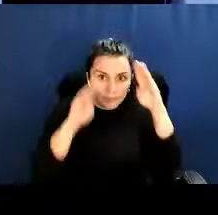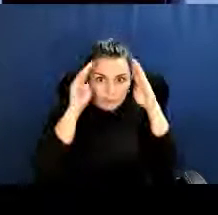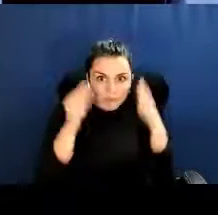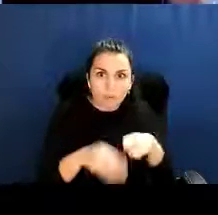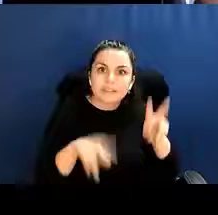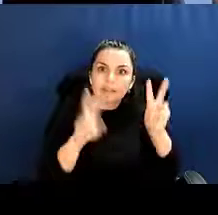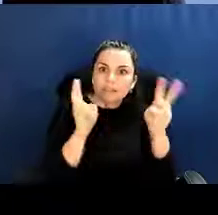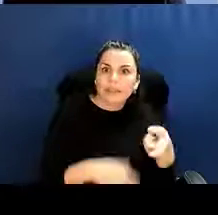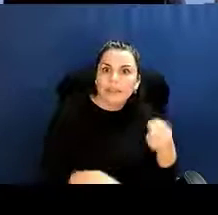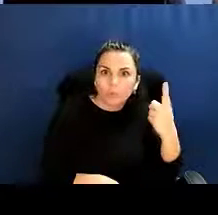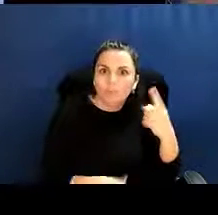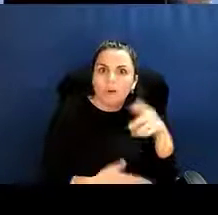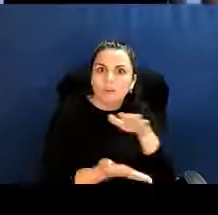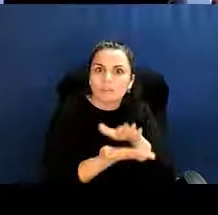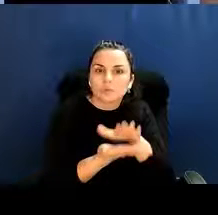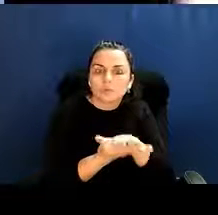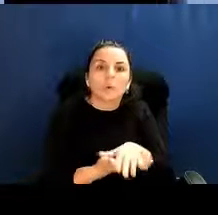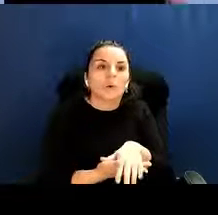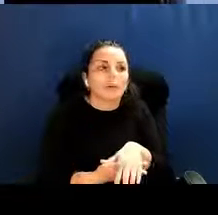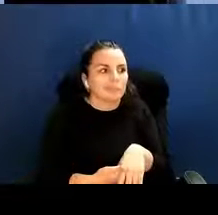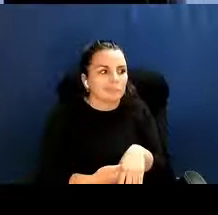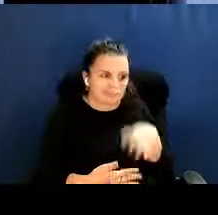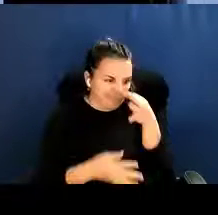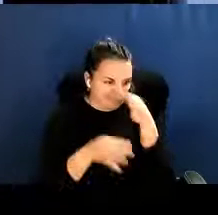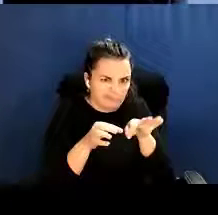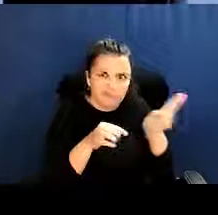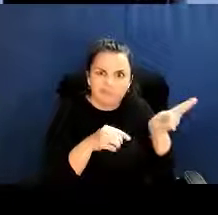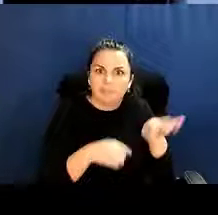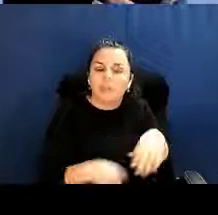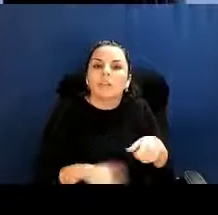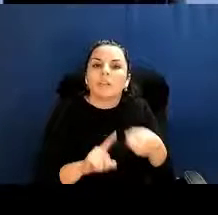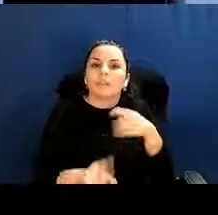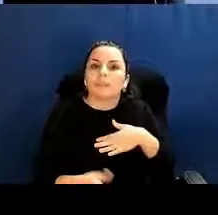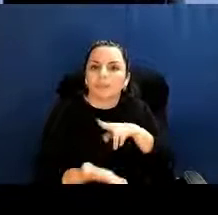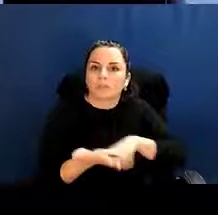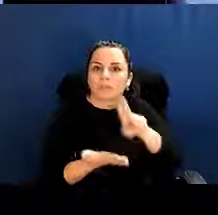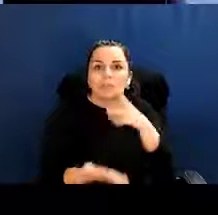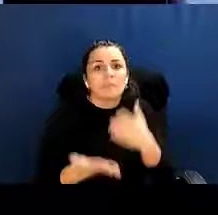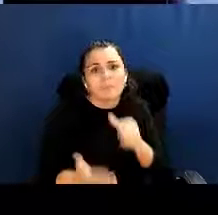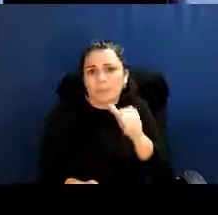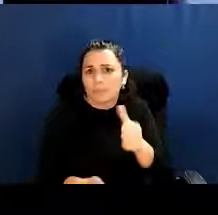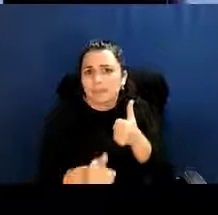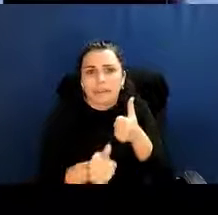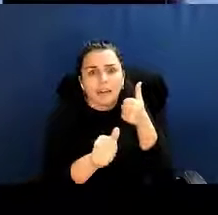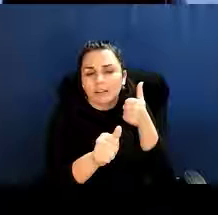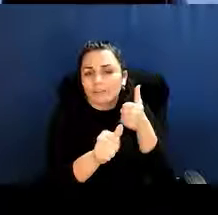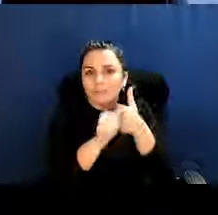located two blocks from your university, this, too, may not be in keeping with an equitable selection of subjects.